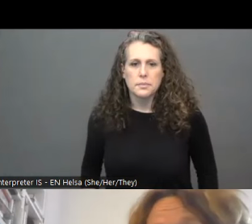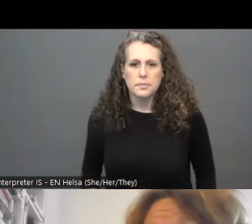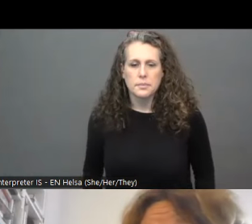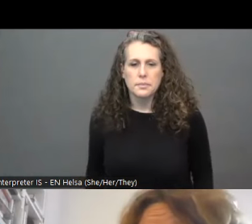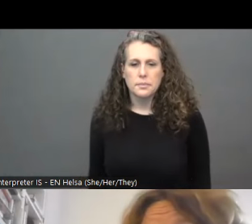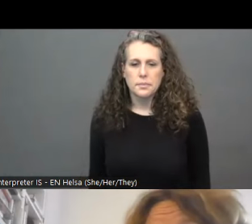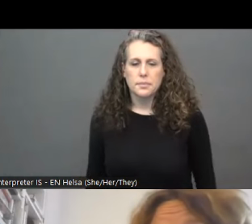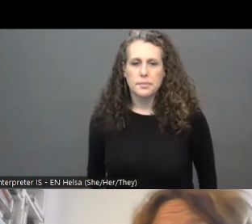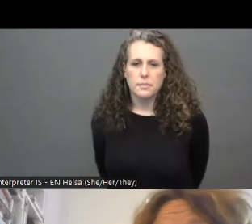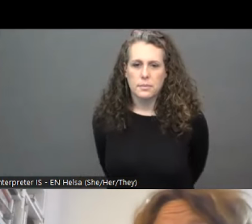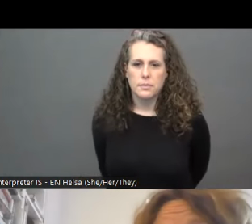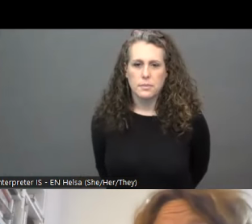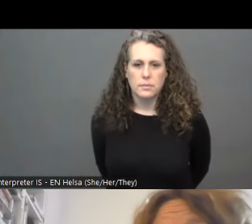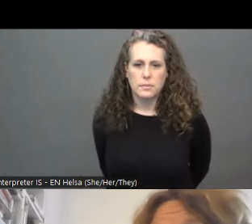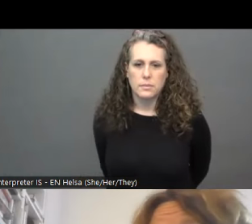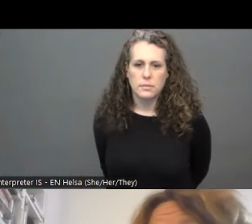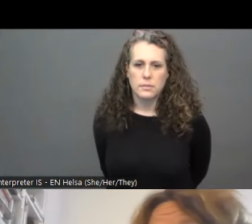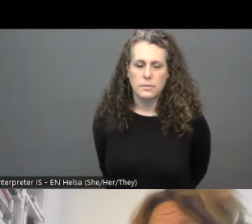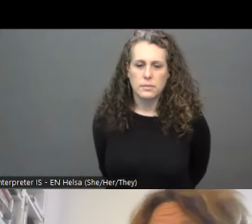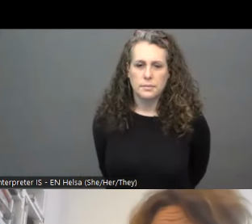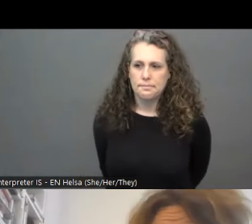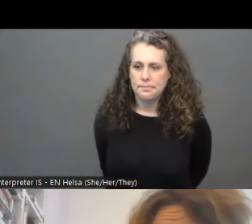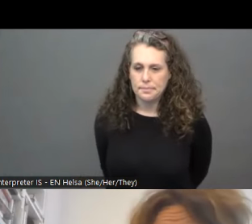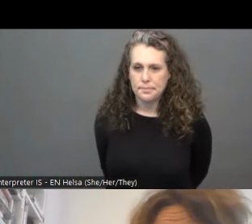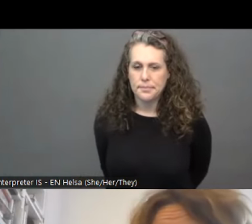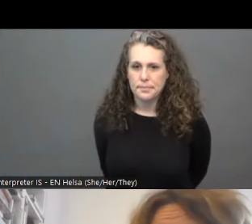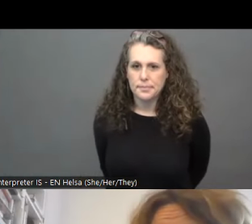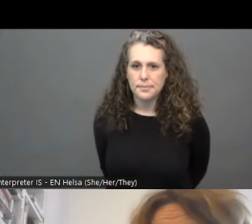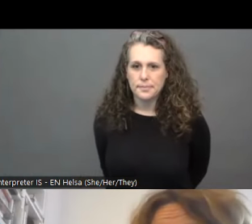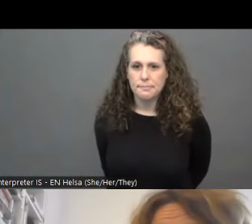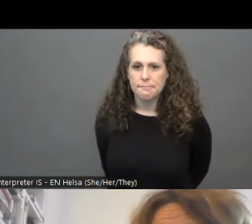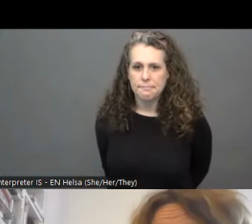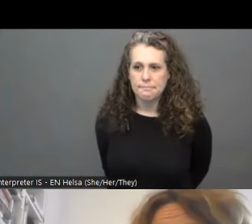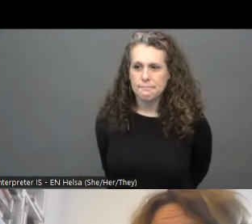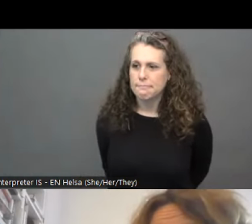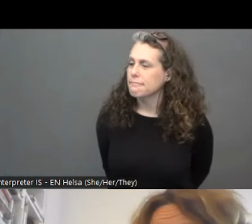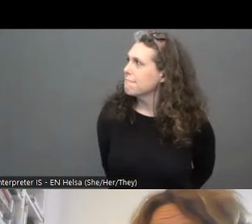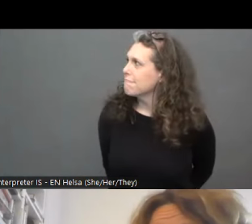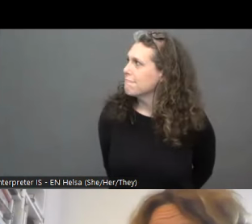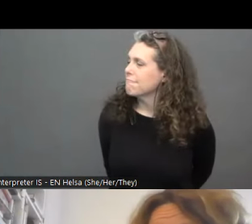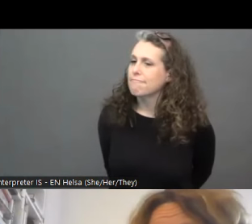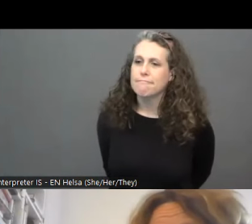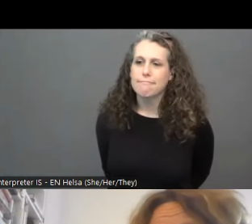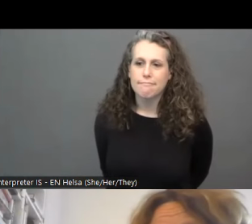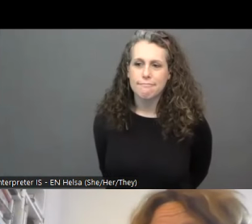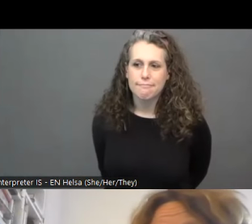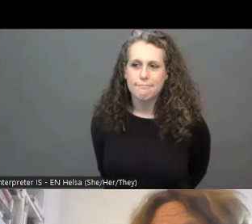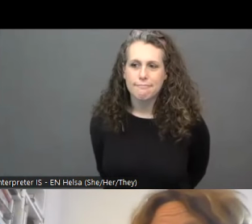and removal of barriers. And the meaningful participation of persons with disabilities.